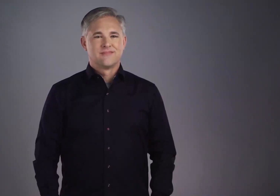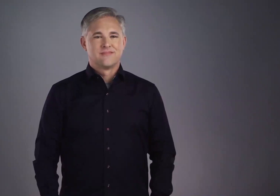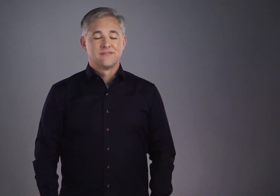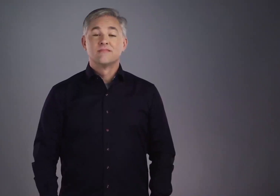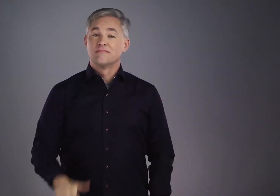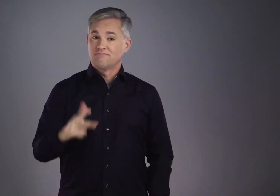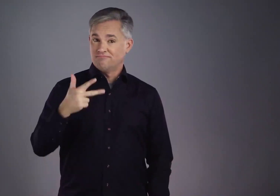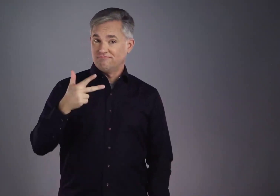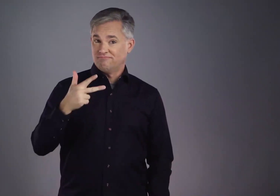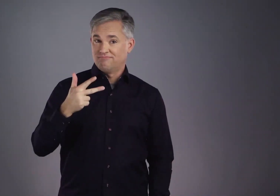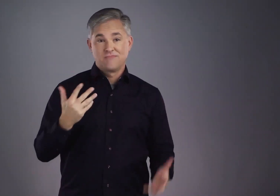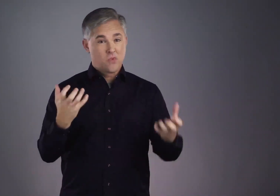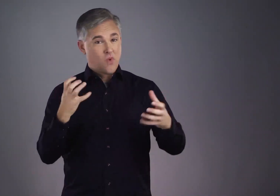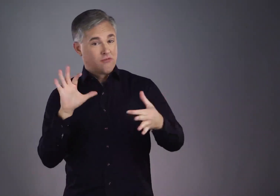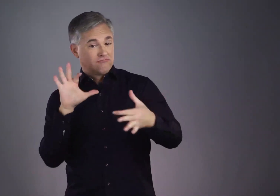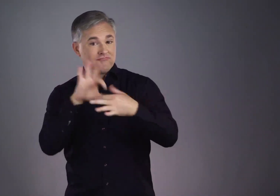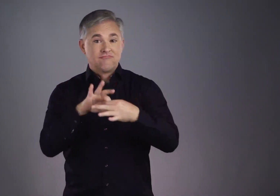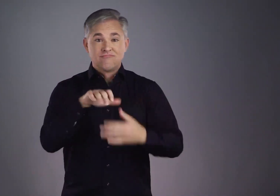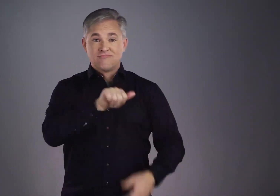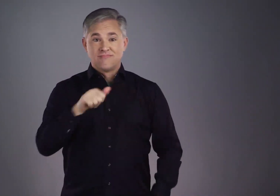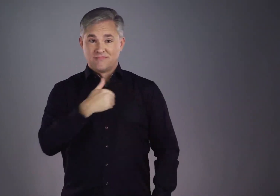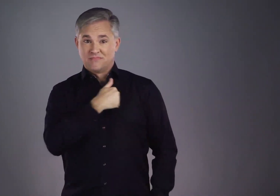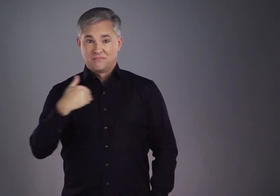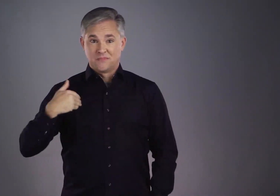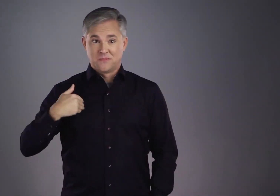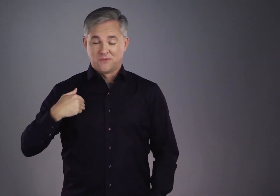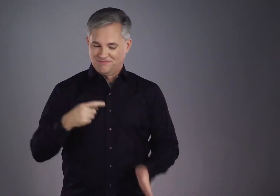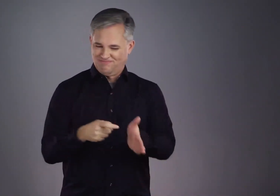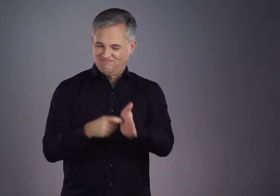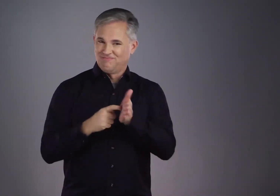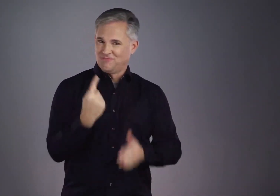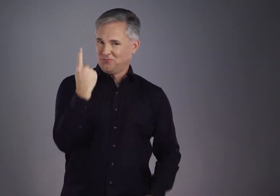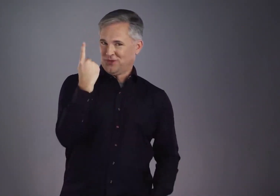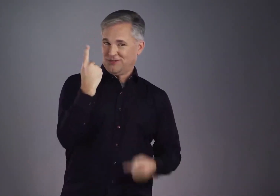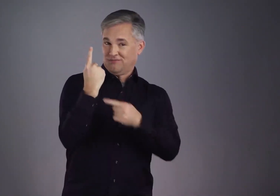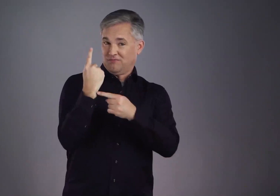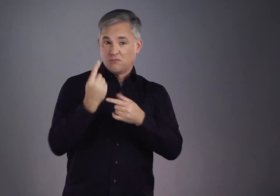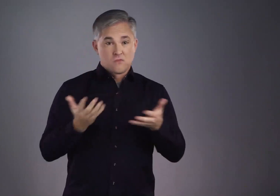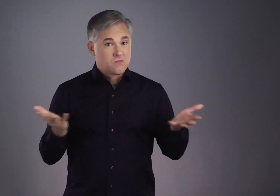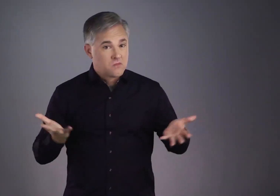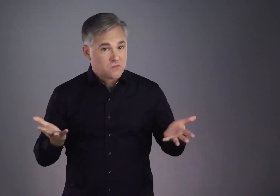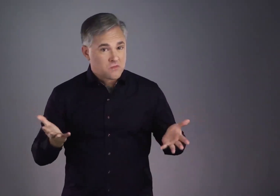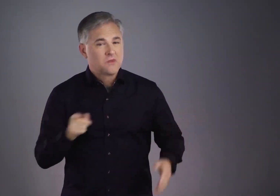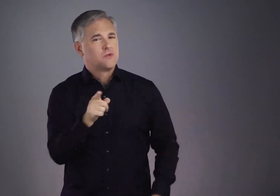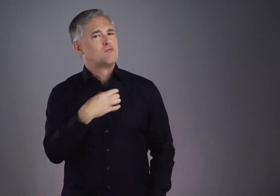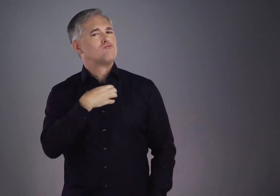Three — The only requirement for A.A. membership is a desire to stop drinking.